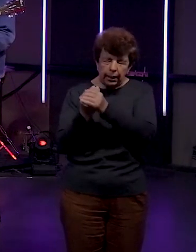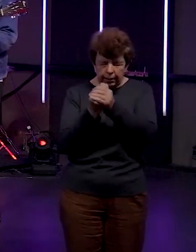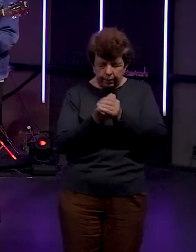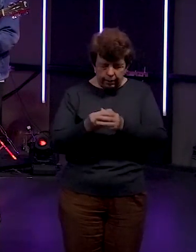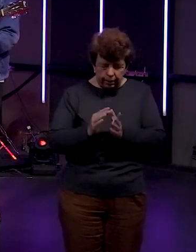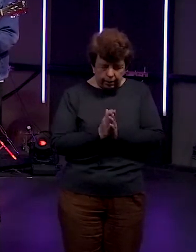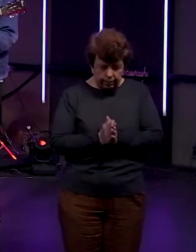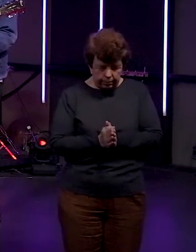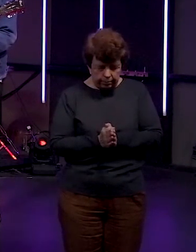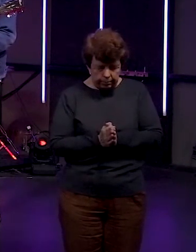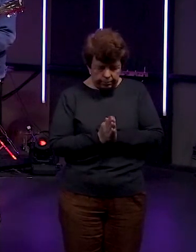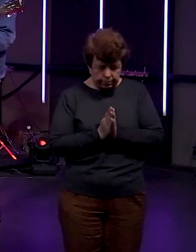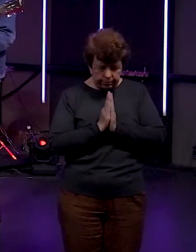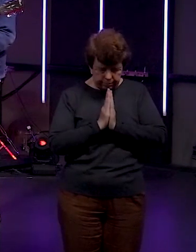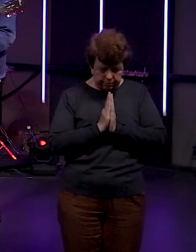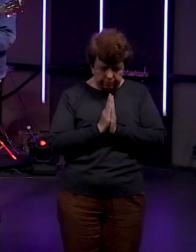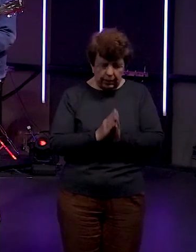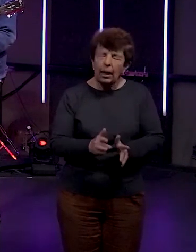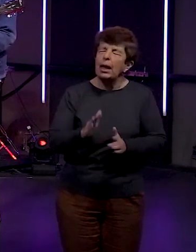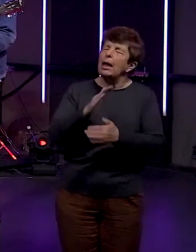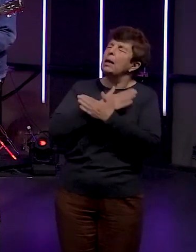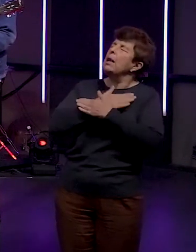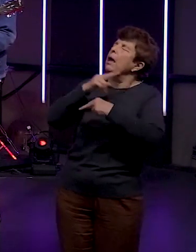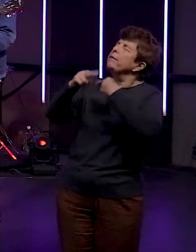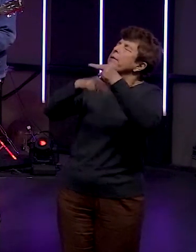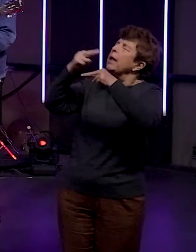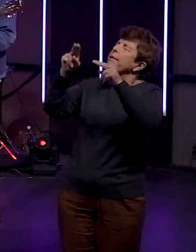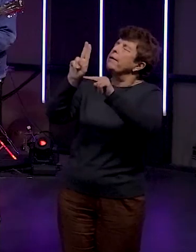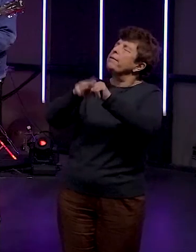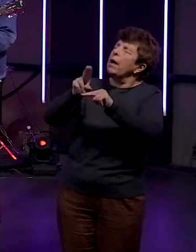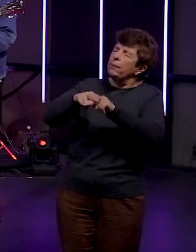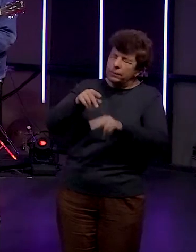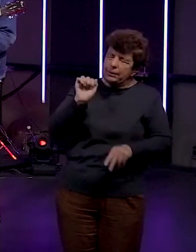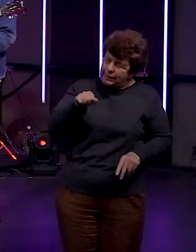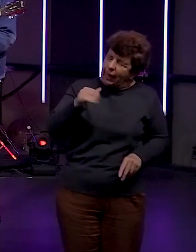(Praying) Loving Heavenly Father we do thank you as we've just been